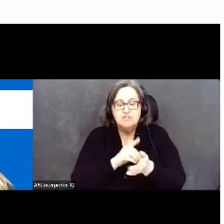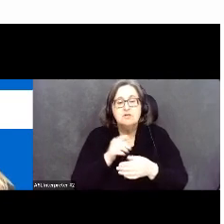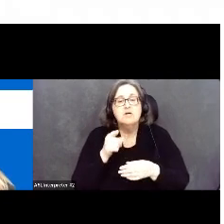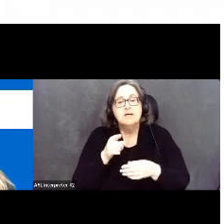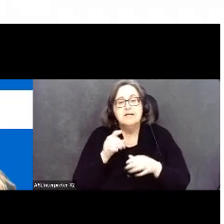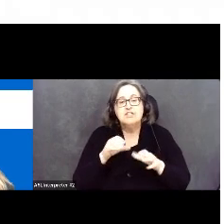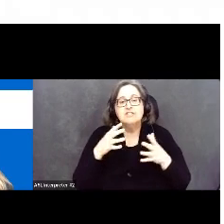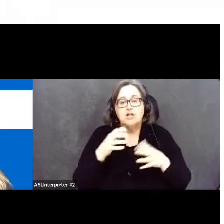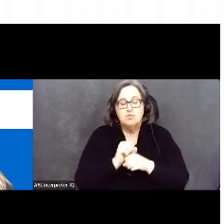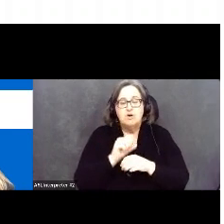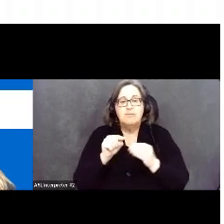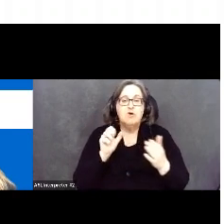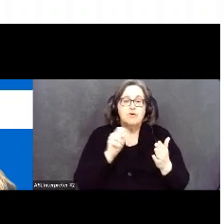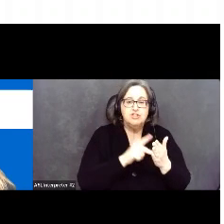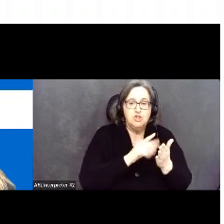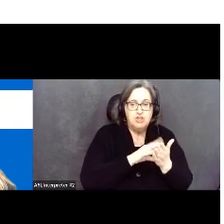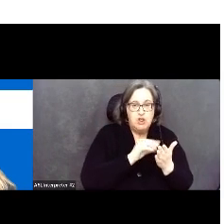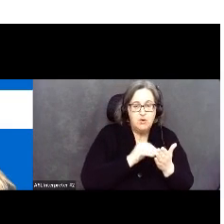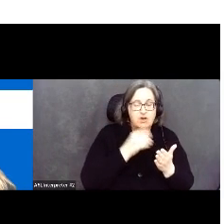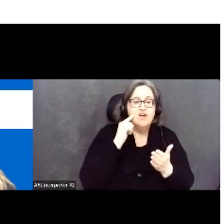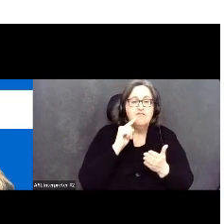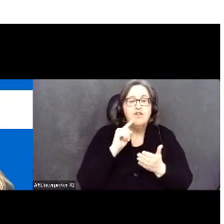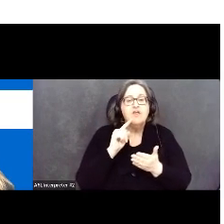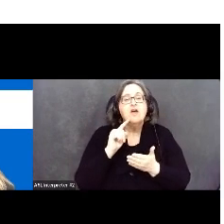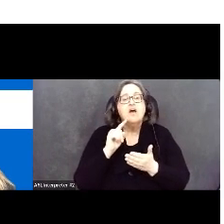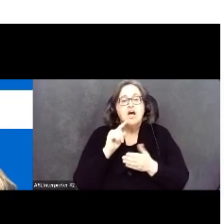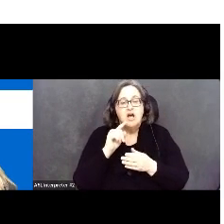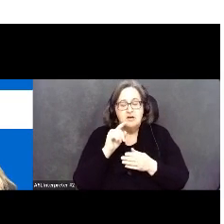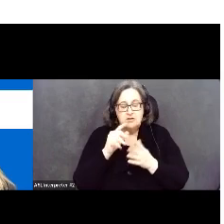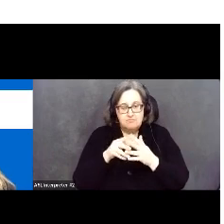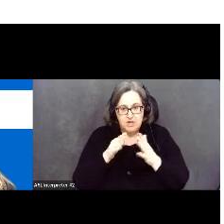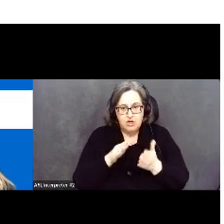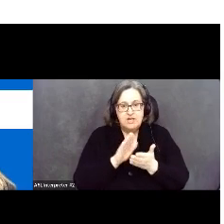around return to learn for the American Academy of Pediatrics, Dr. Karen McAvoy